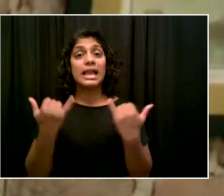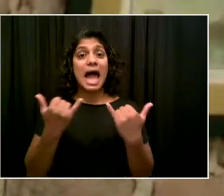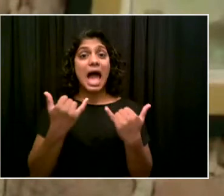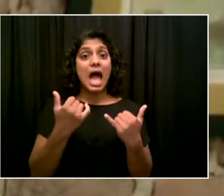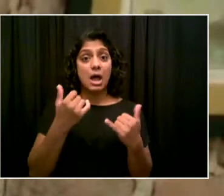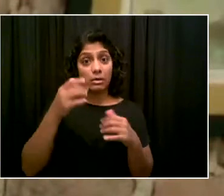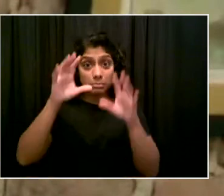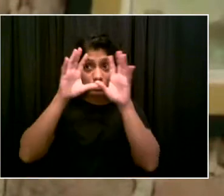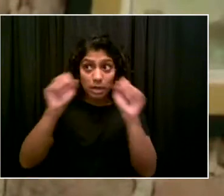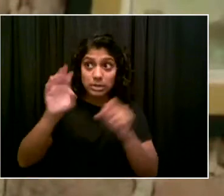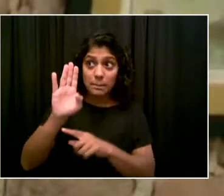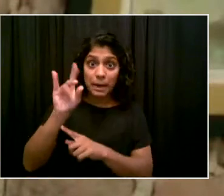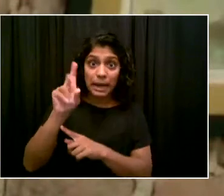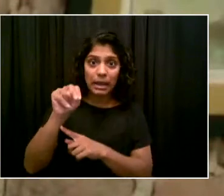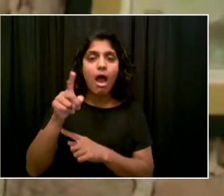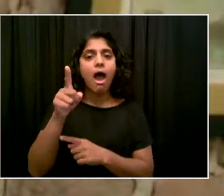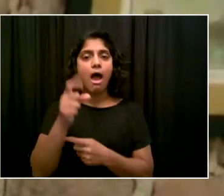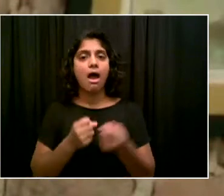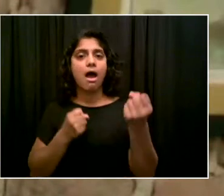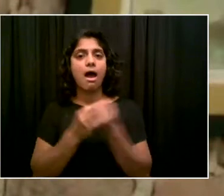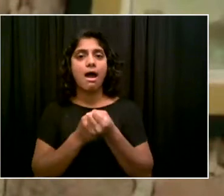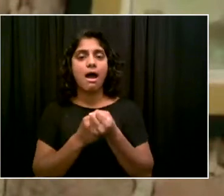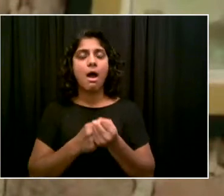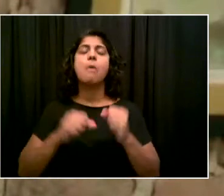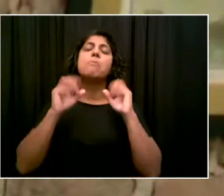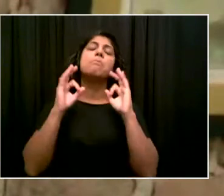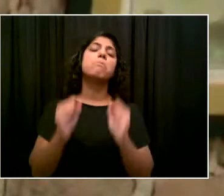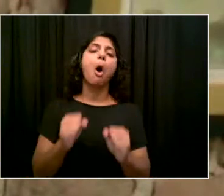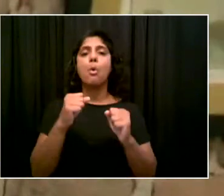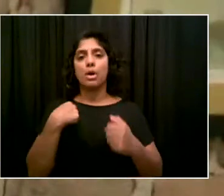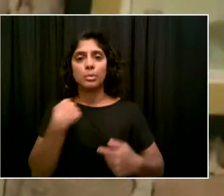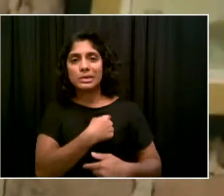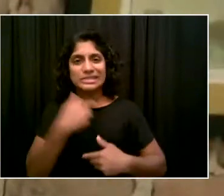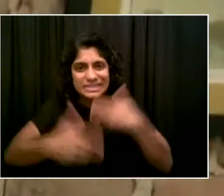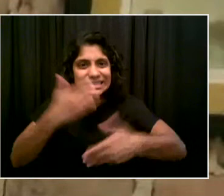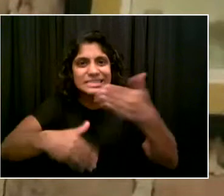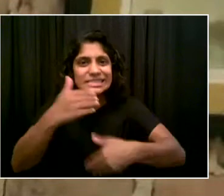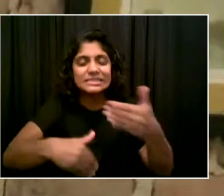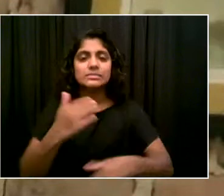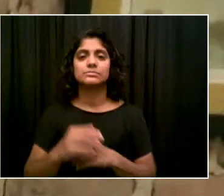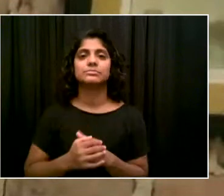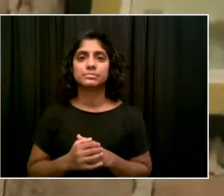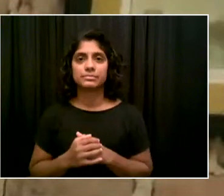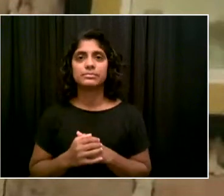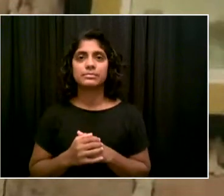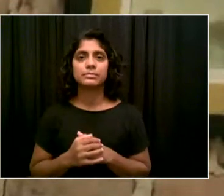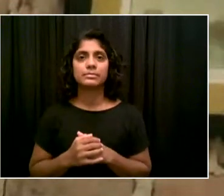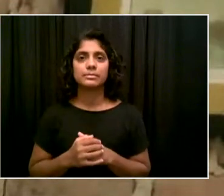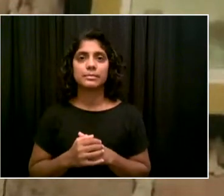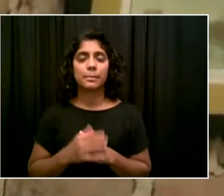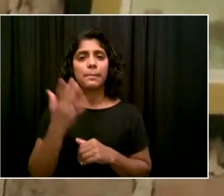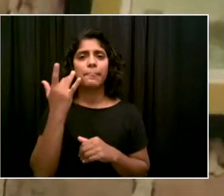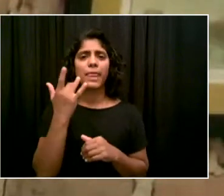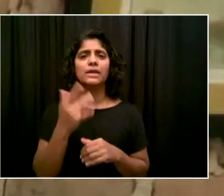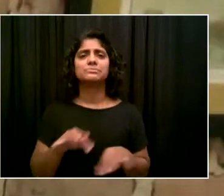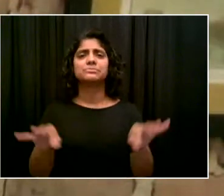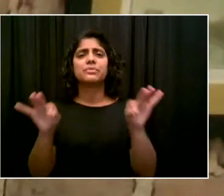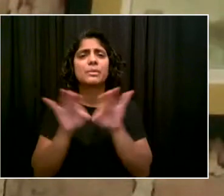AHEAD WE NEED TO TAKE THE REINS AND GET THIS GET DONE AS SOON AS POSSIBLE. BECAUSE EVERY DAY NEW YORKERS